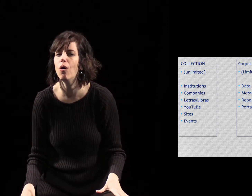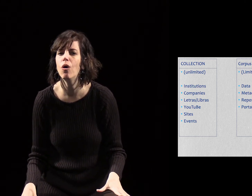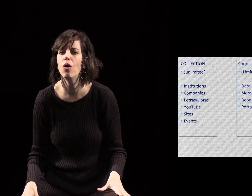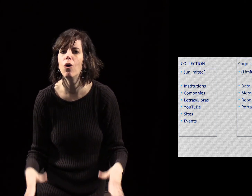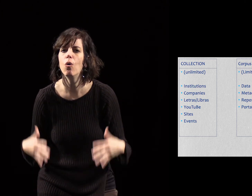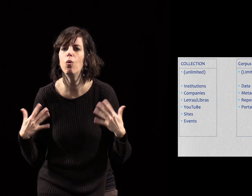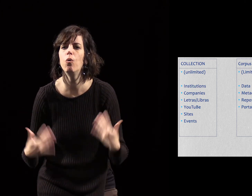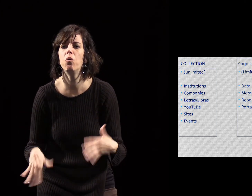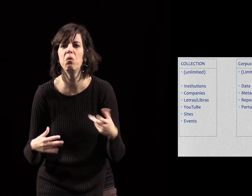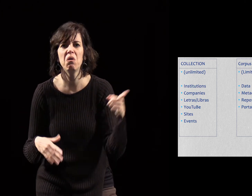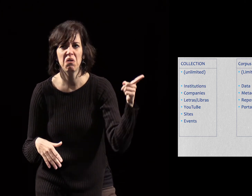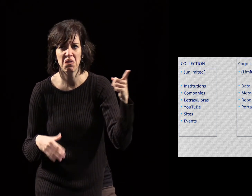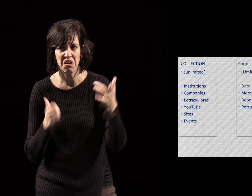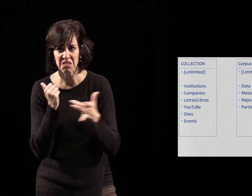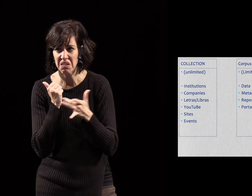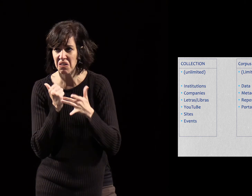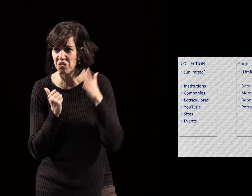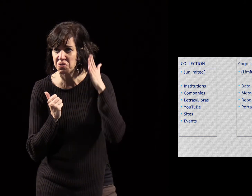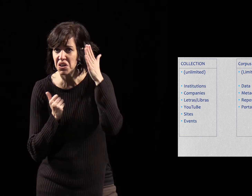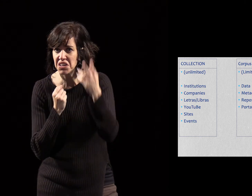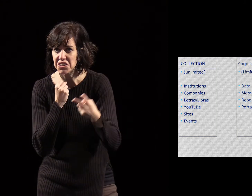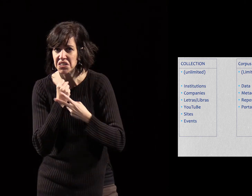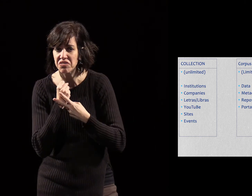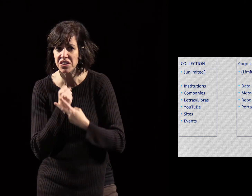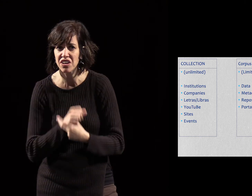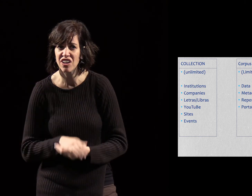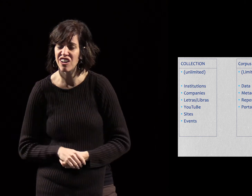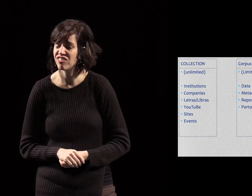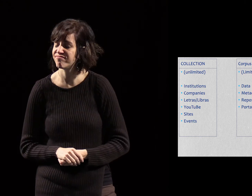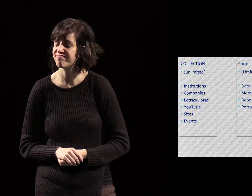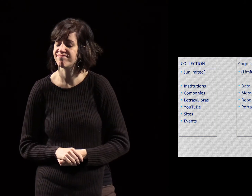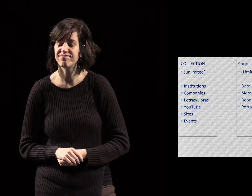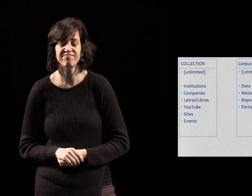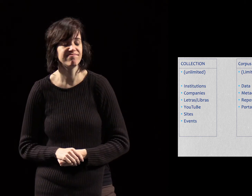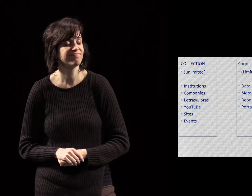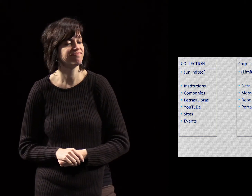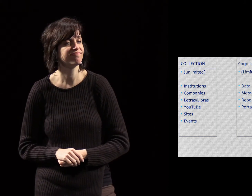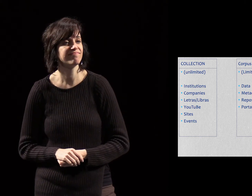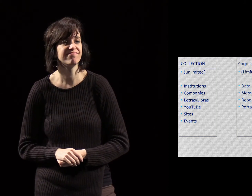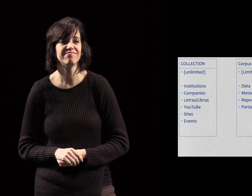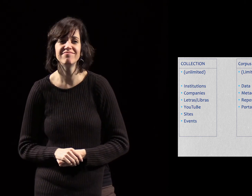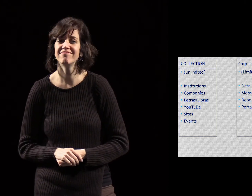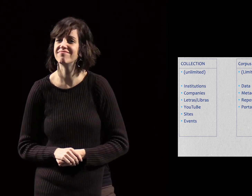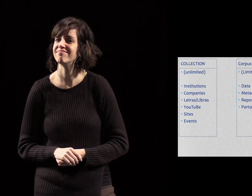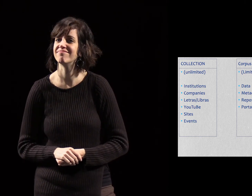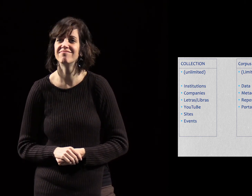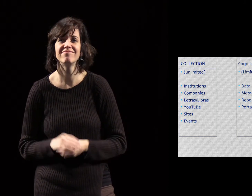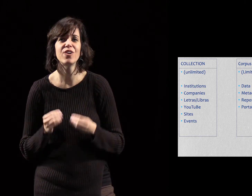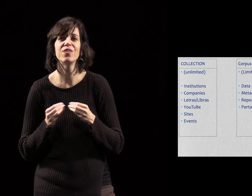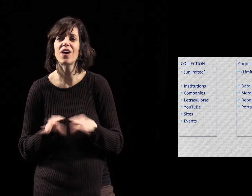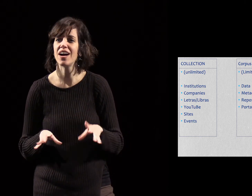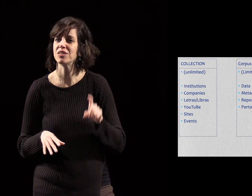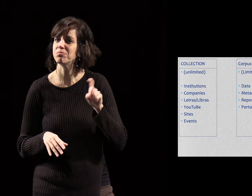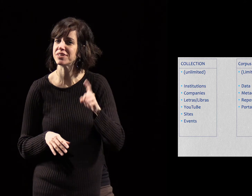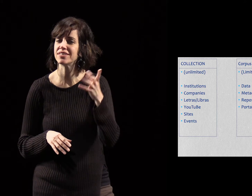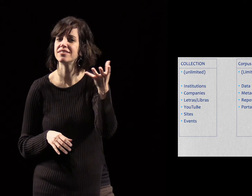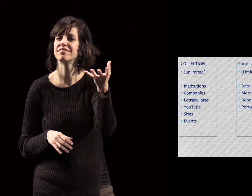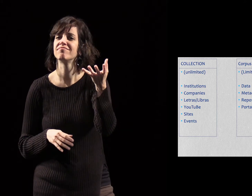and I couldn't access it or watch it. So technology doesn't always save things the way that we would like it to.